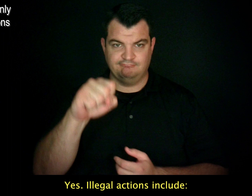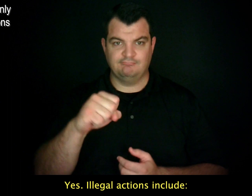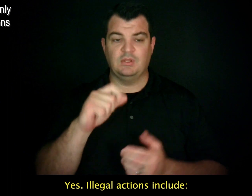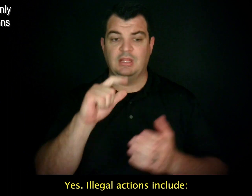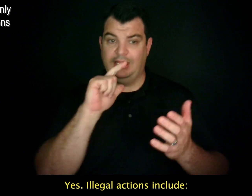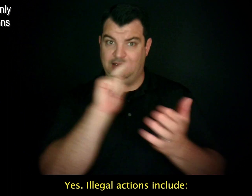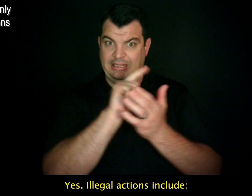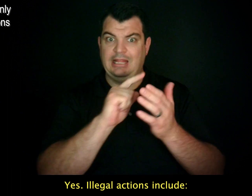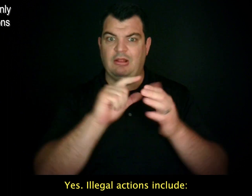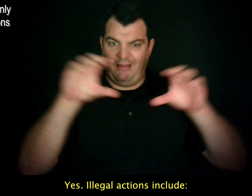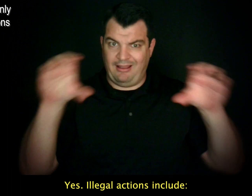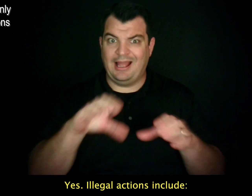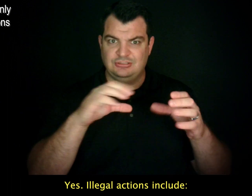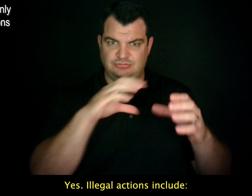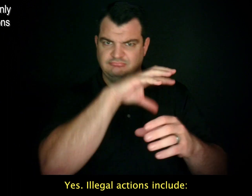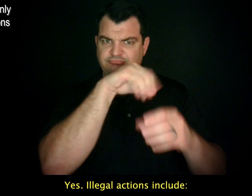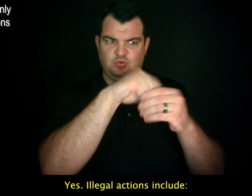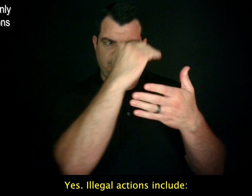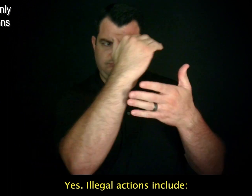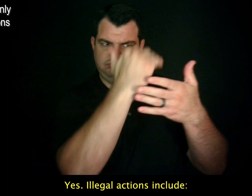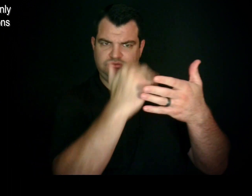Yes. Illegal actions include: